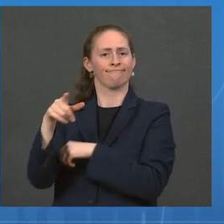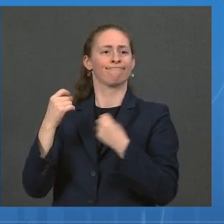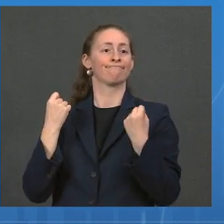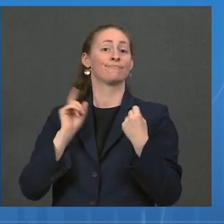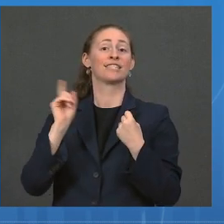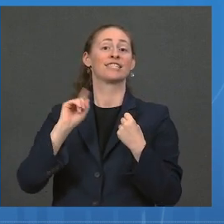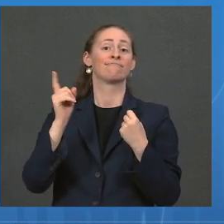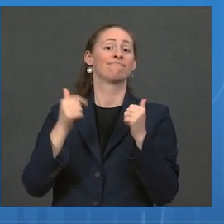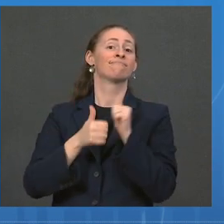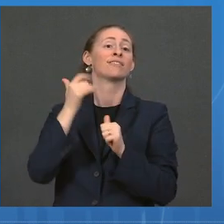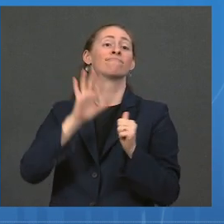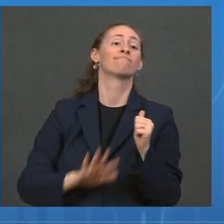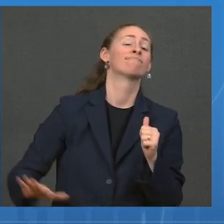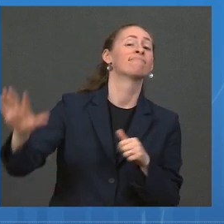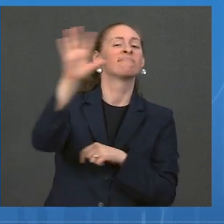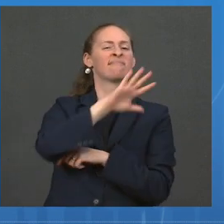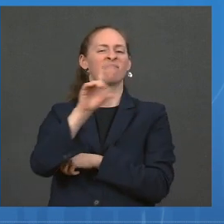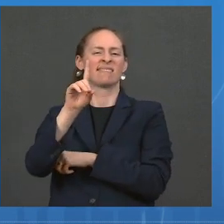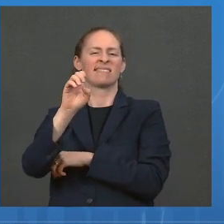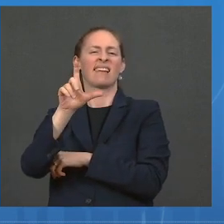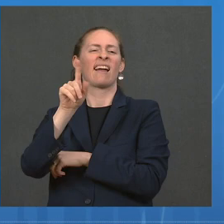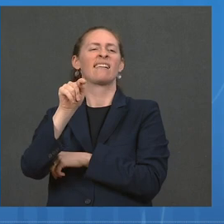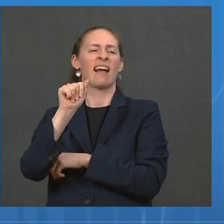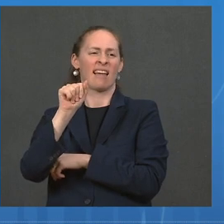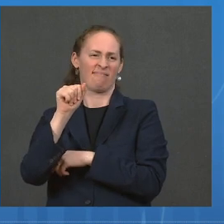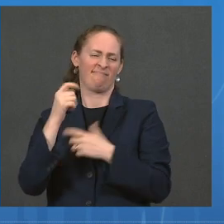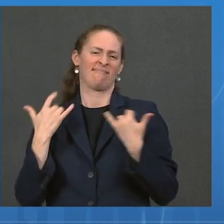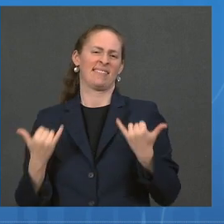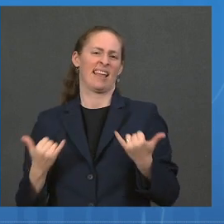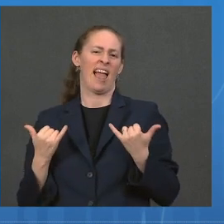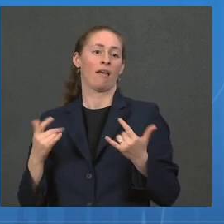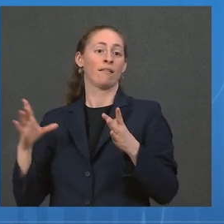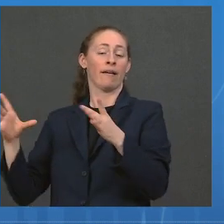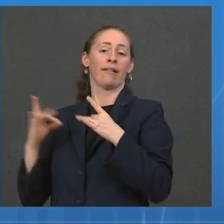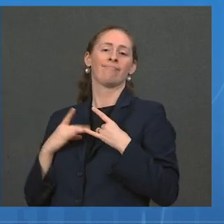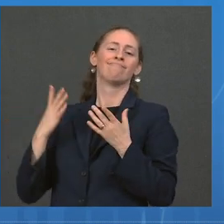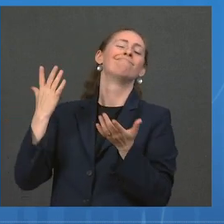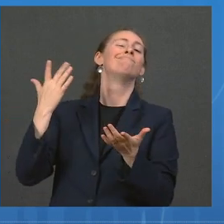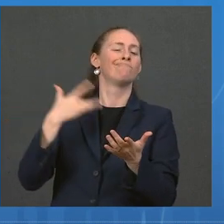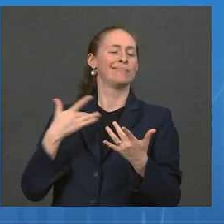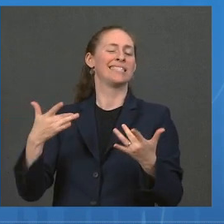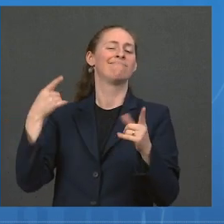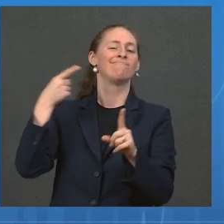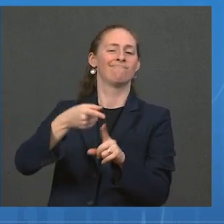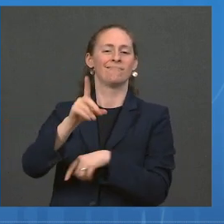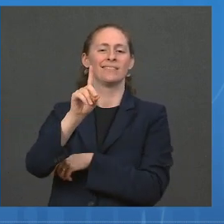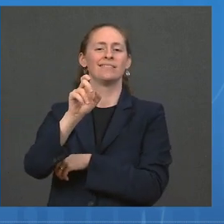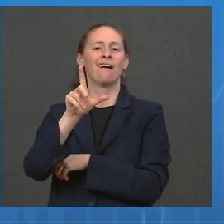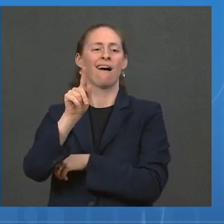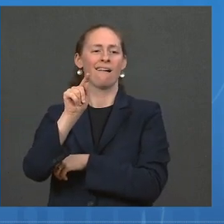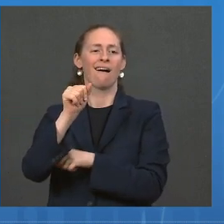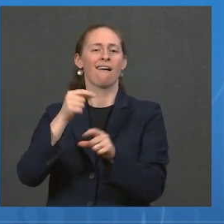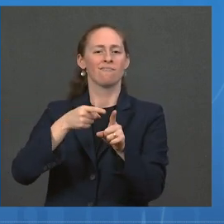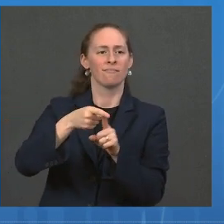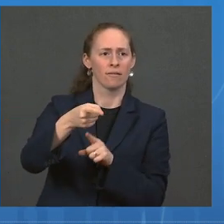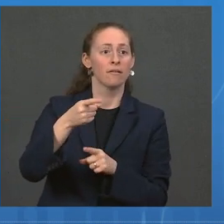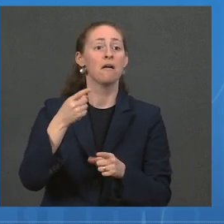in the country being caused by Delta. There are new variants that continue to emerge as cases continue to spread.